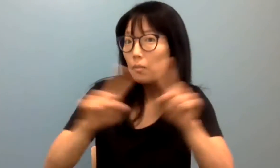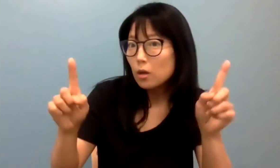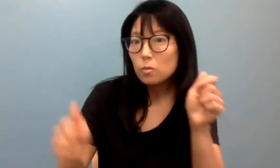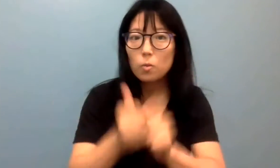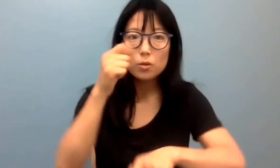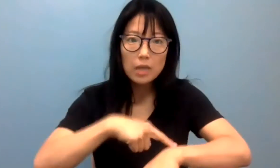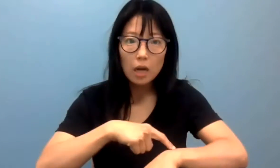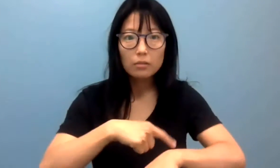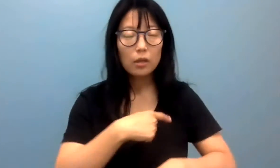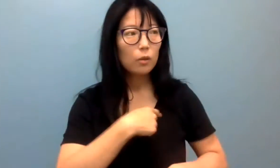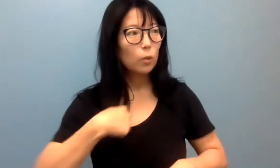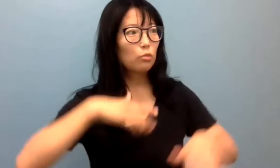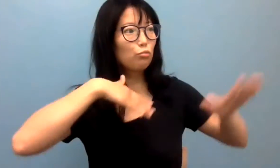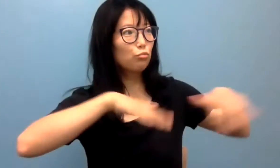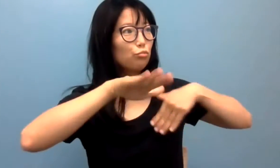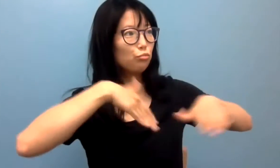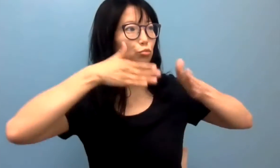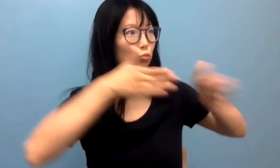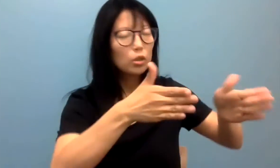But for the most part, when we are walking down the street,